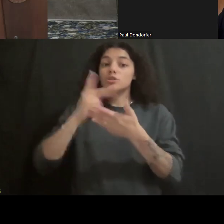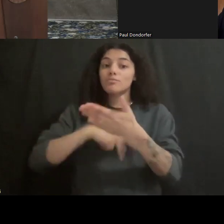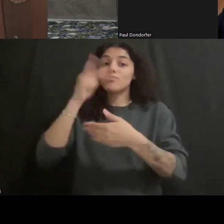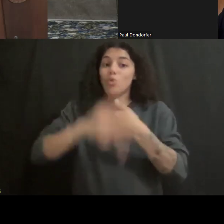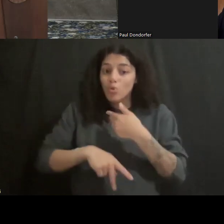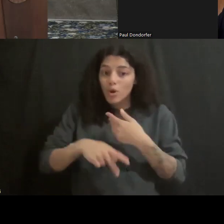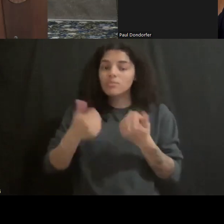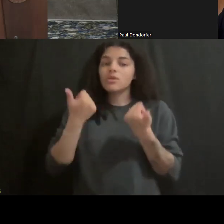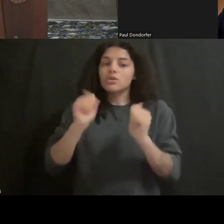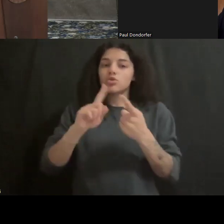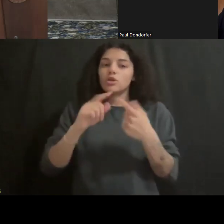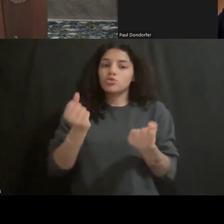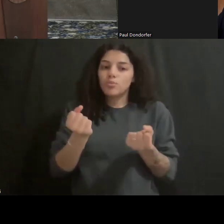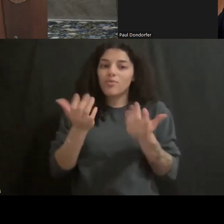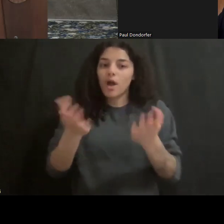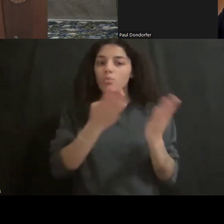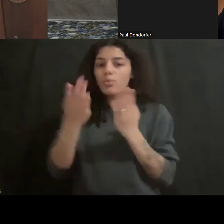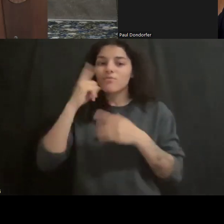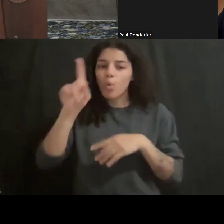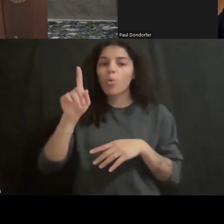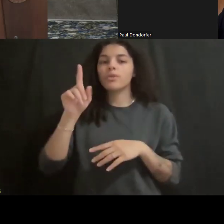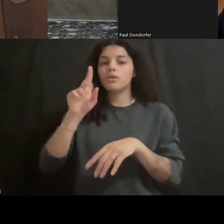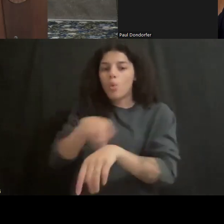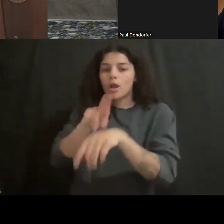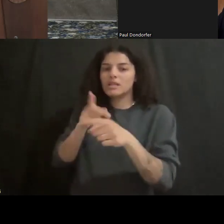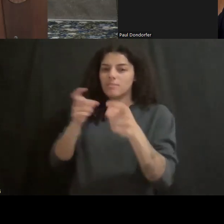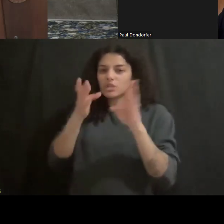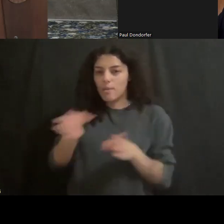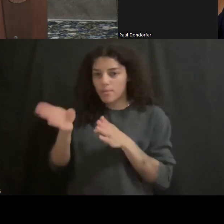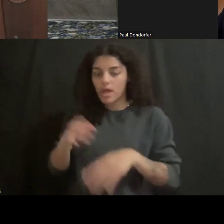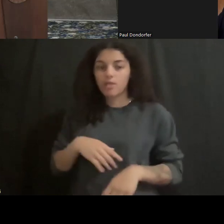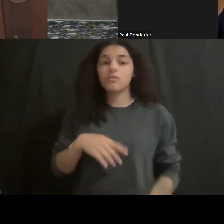organics management plan The color your community green groups in Monroe County